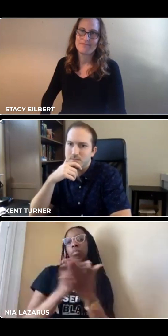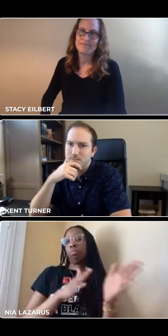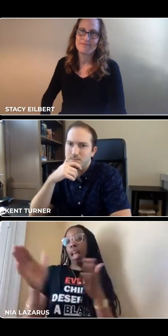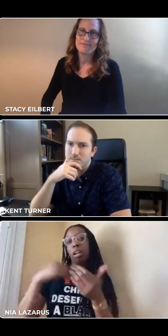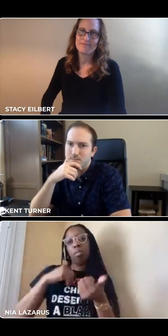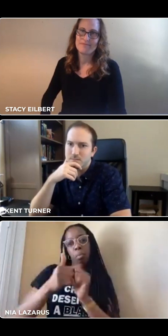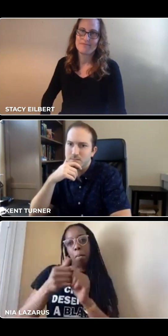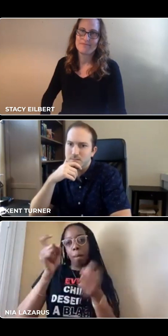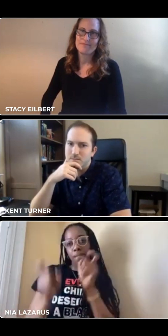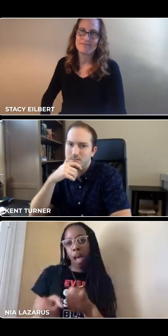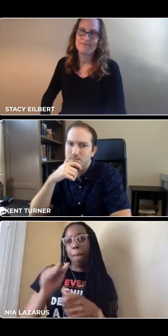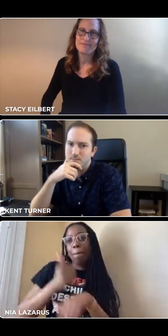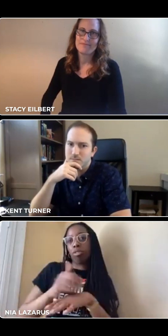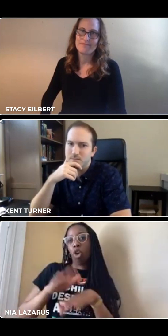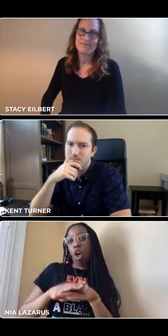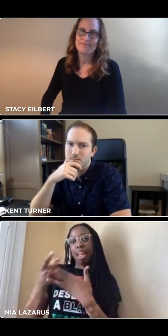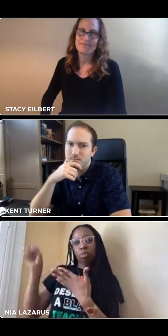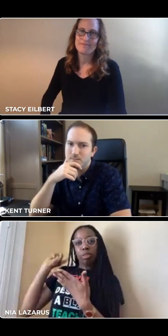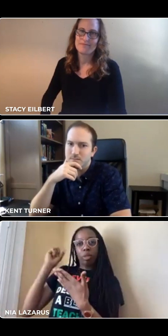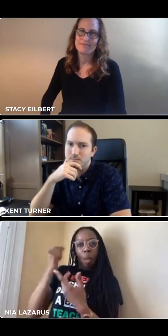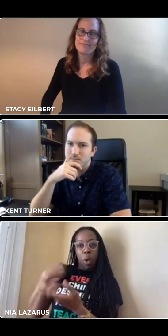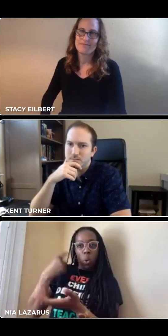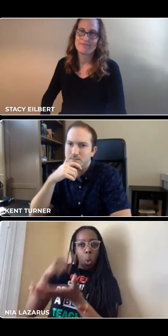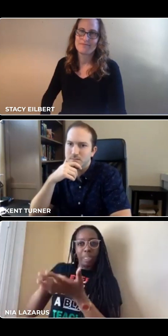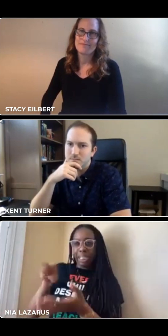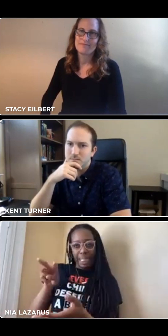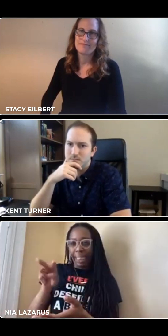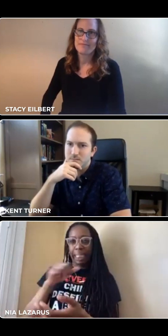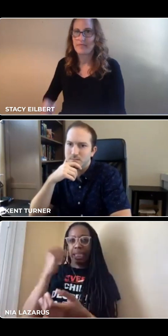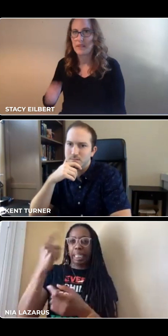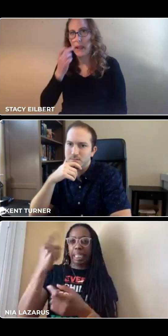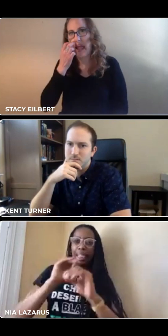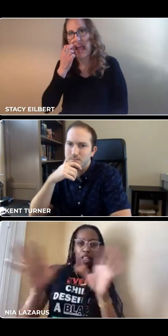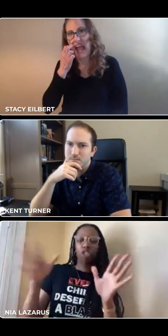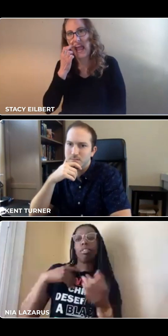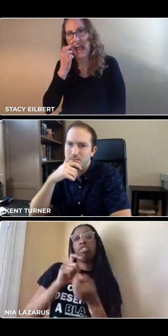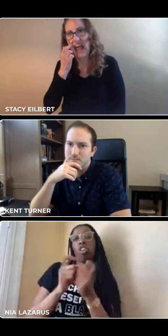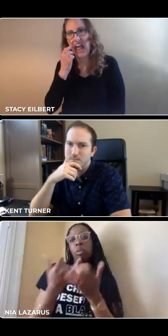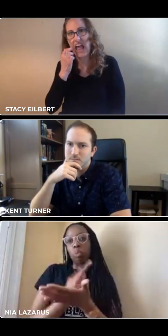out via email to families, and update any adaptations we make to our teaching plan,